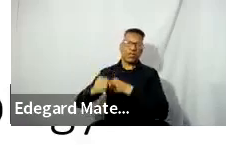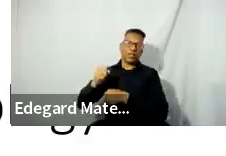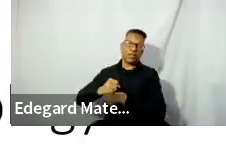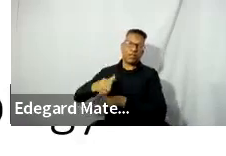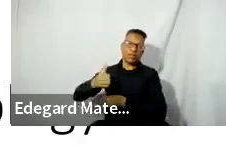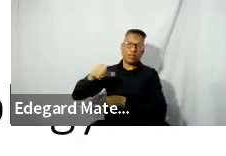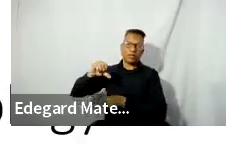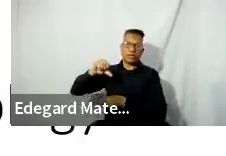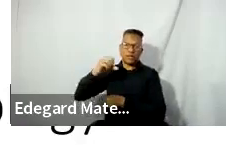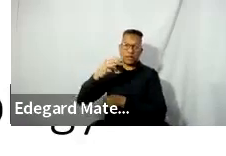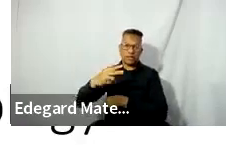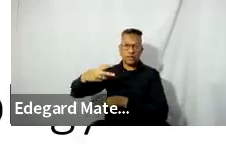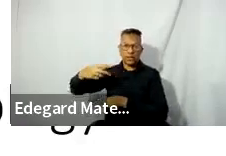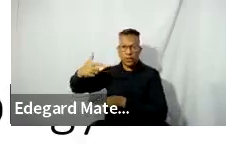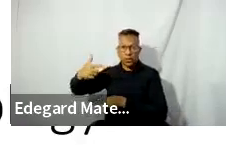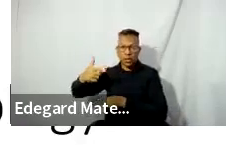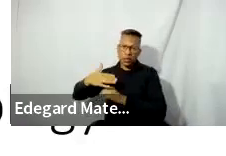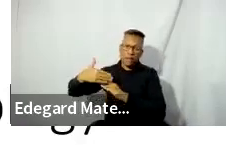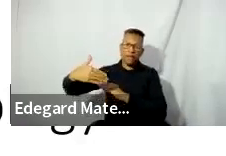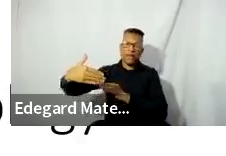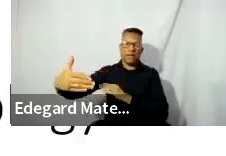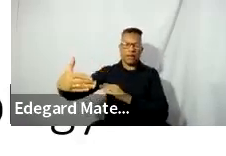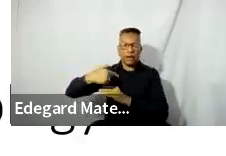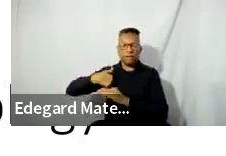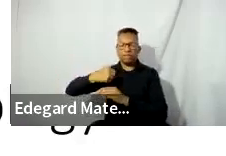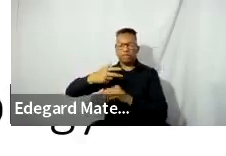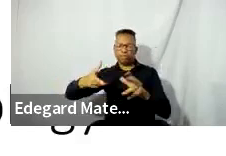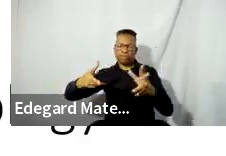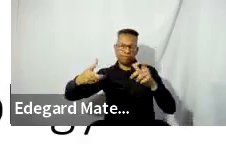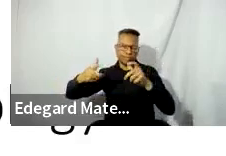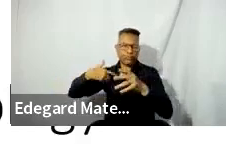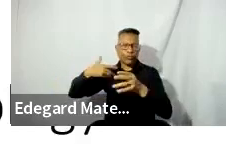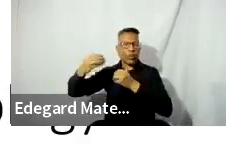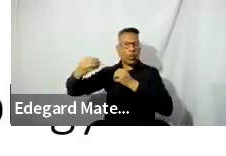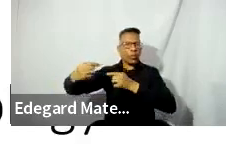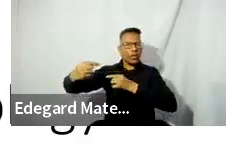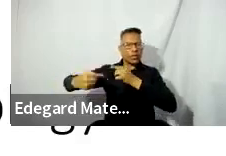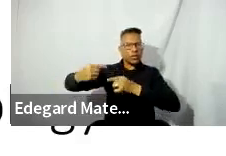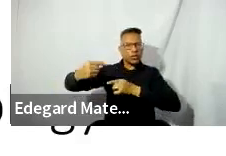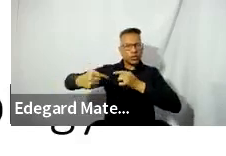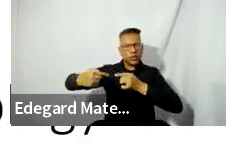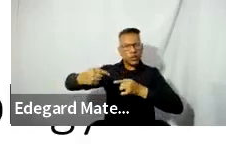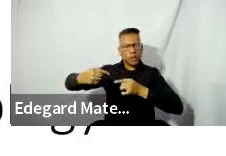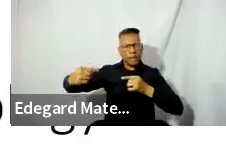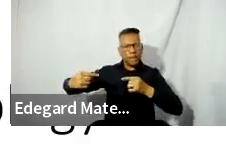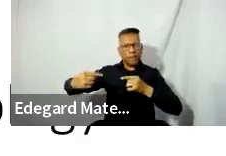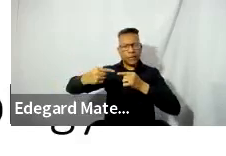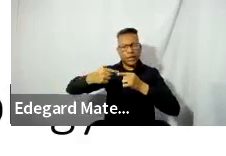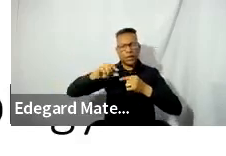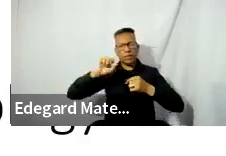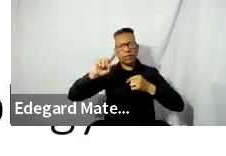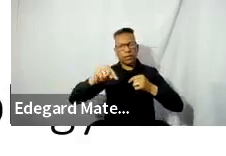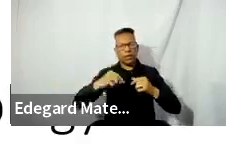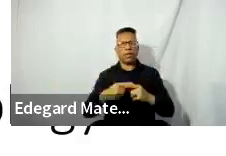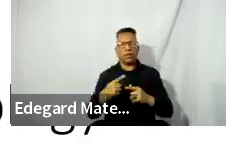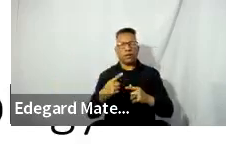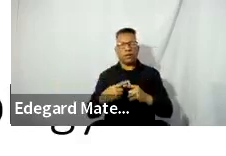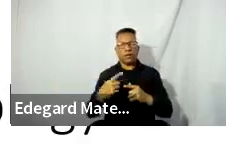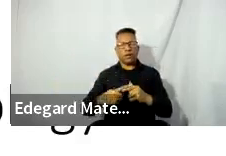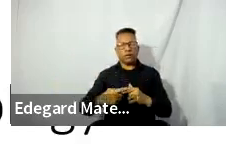and is certainly you can see and and as we've discussed before I think you can you can see. Yes you can see he aspects of you can see he aspects of that conception